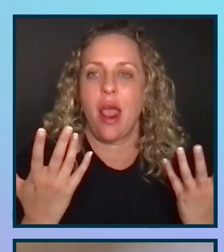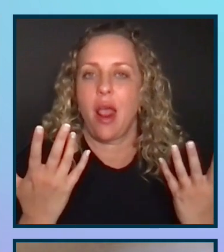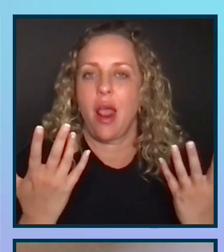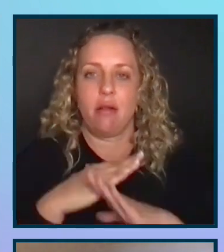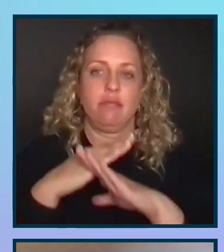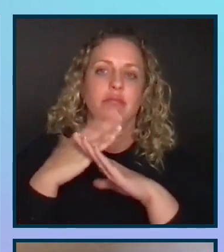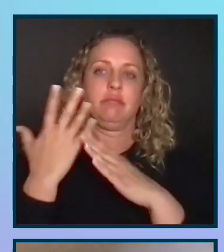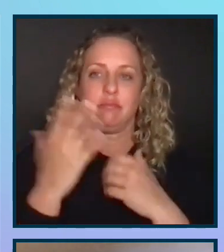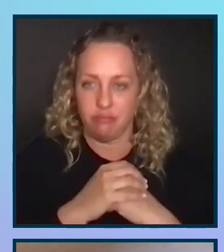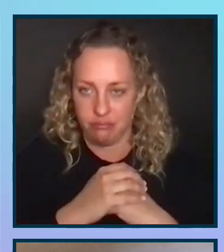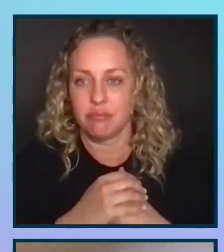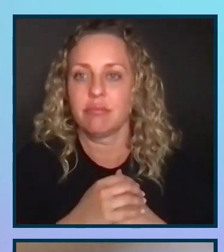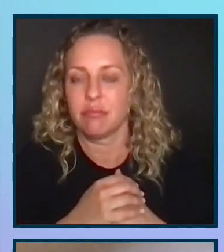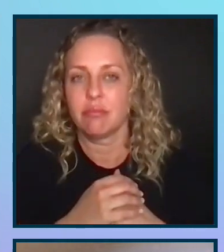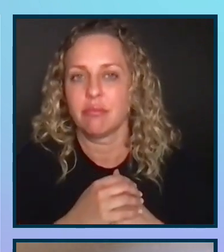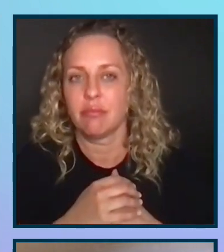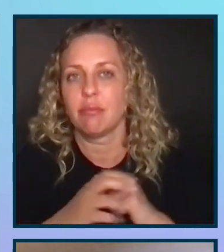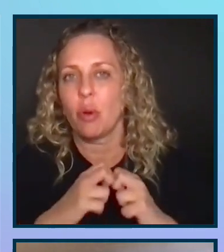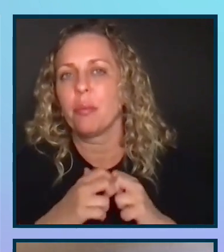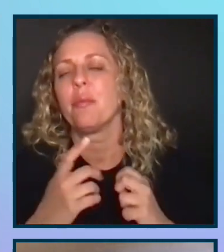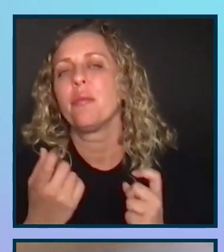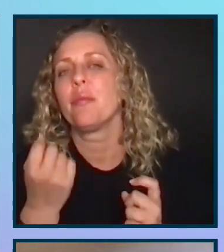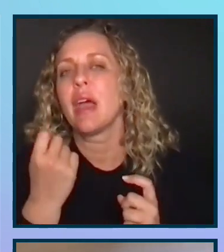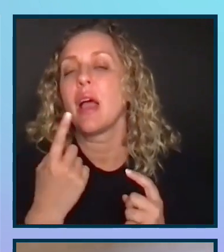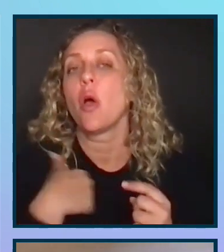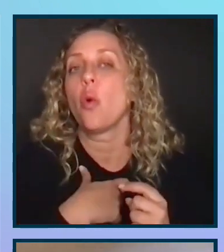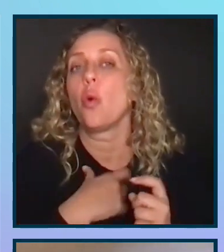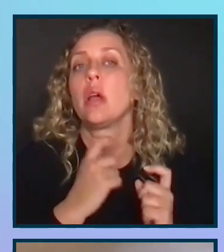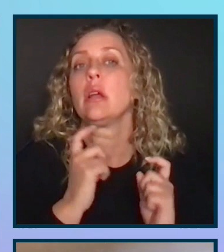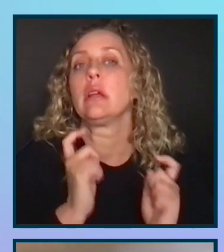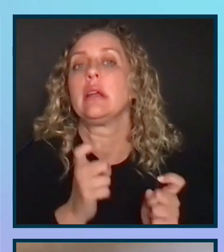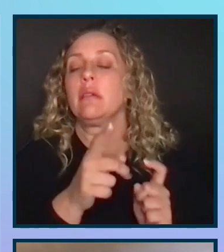Just a tad bit more would be given to people on the gallery.